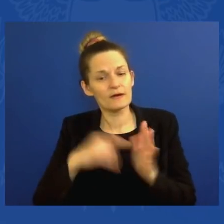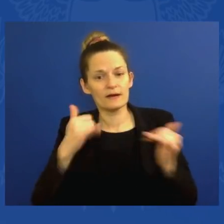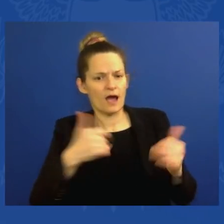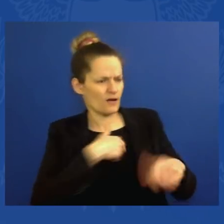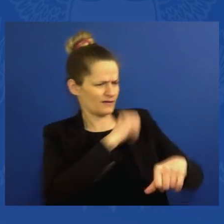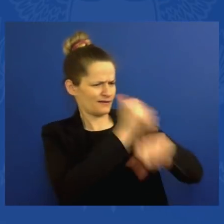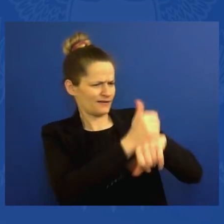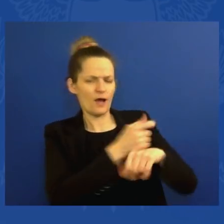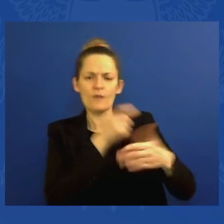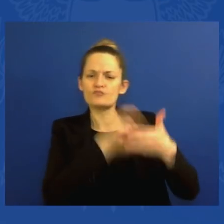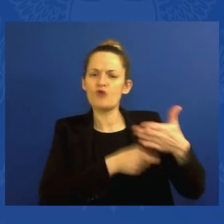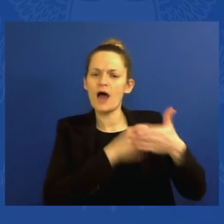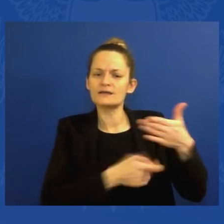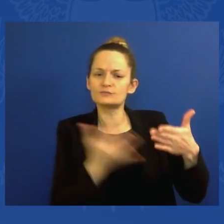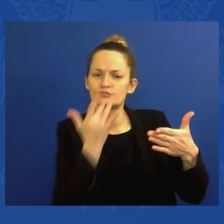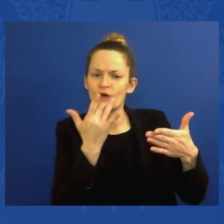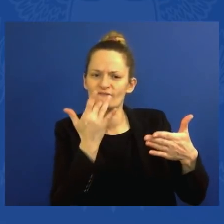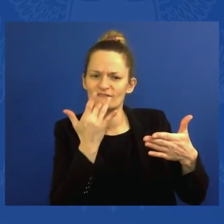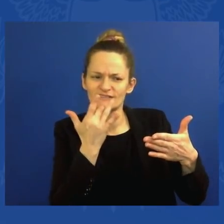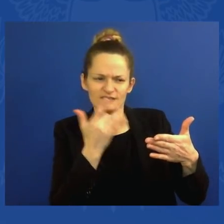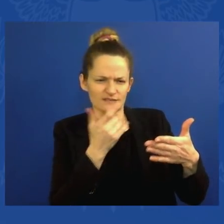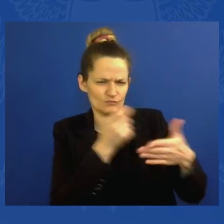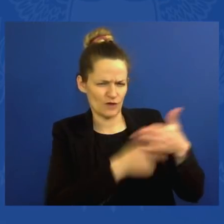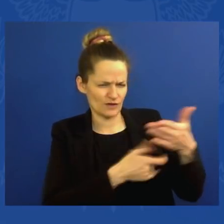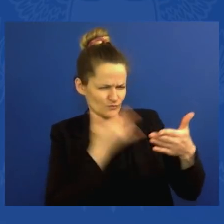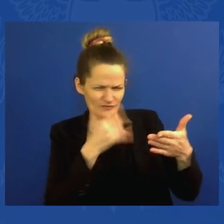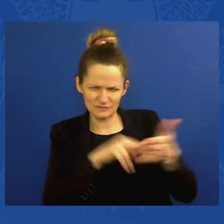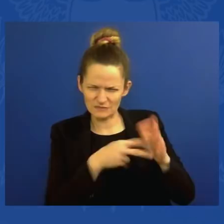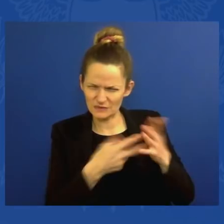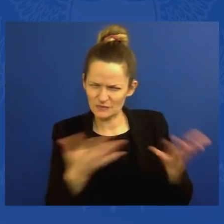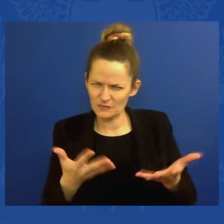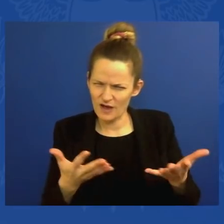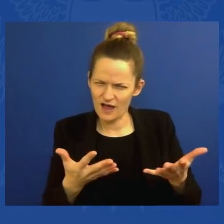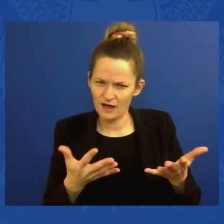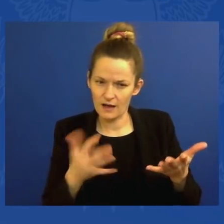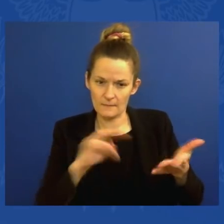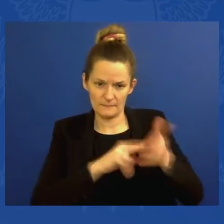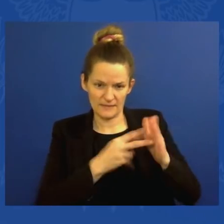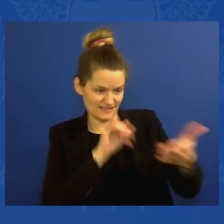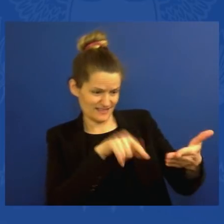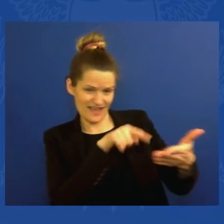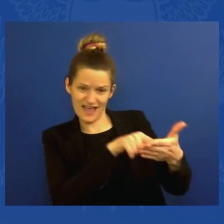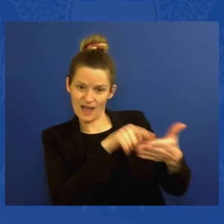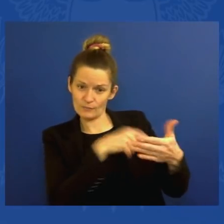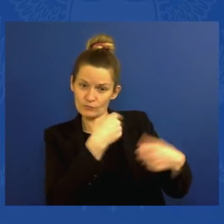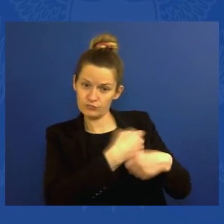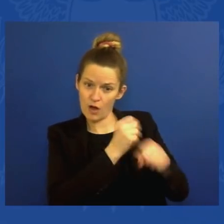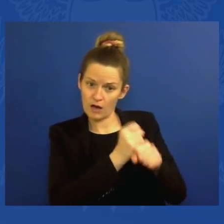that is so critical to our national security, health, or resilience, that we're going to create rules to allow us